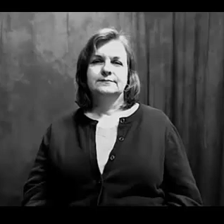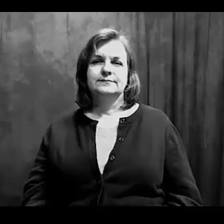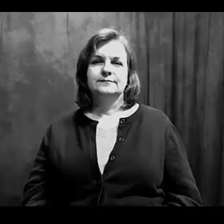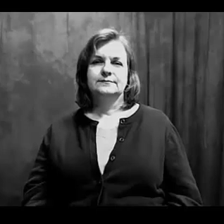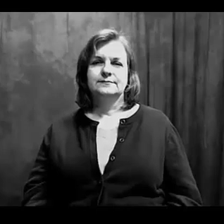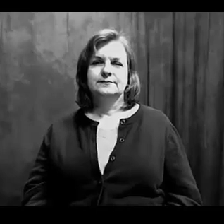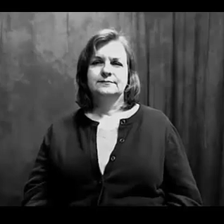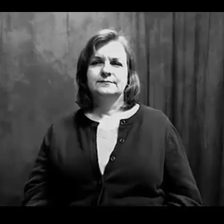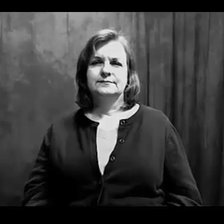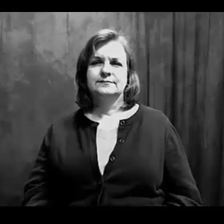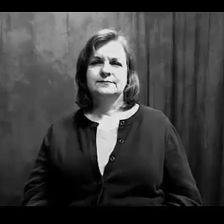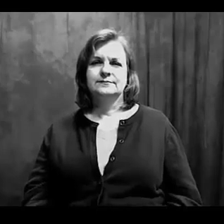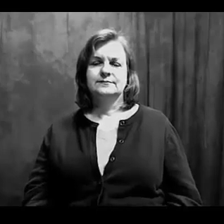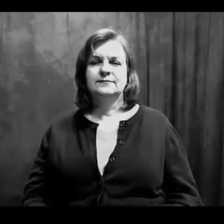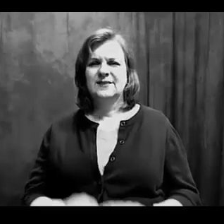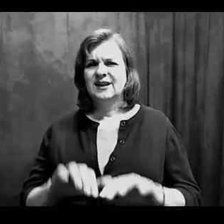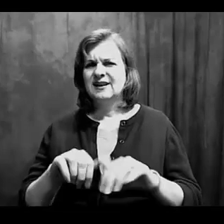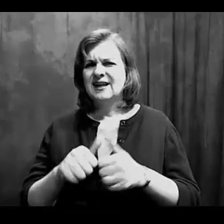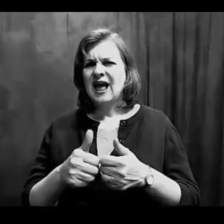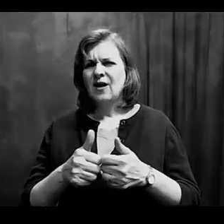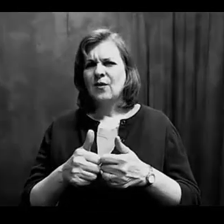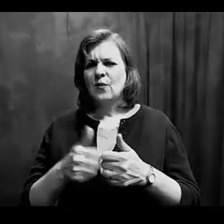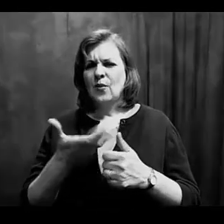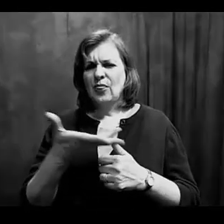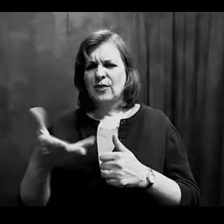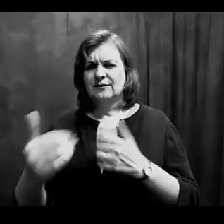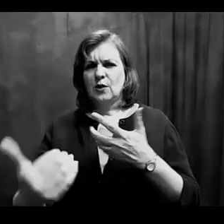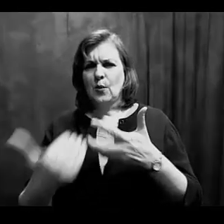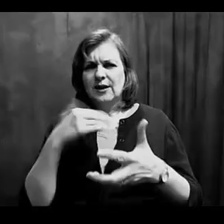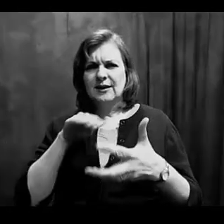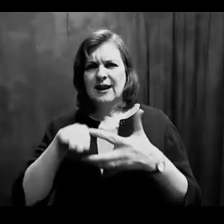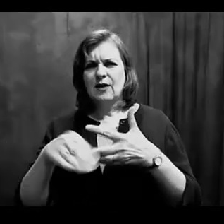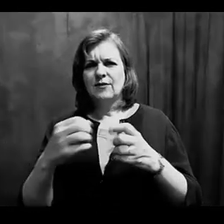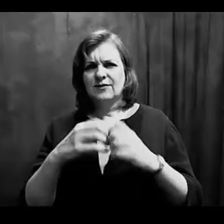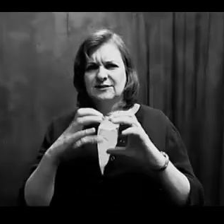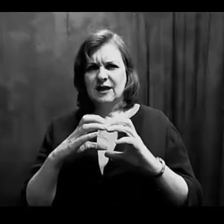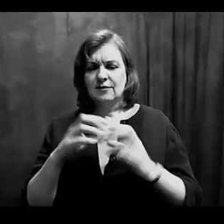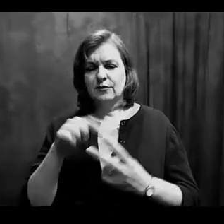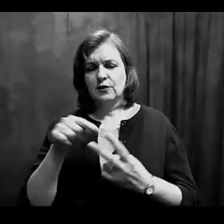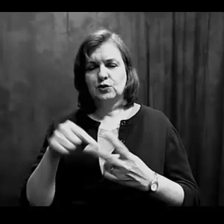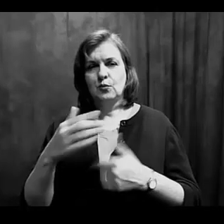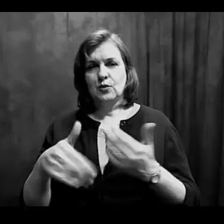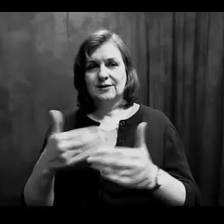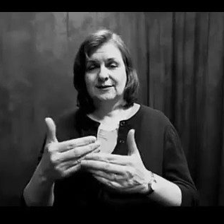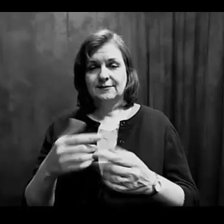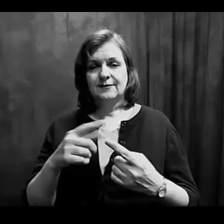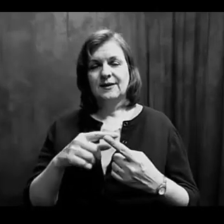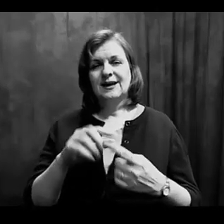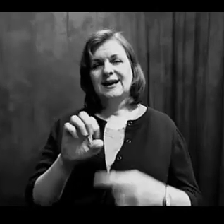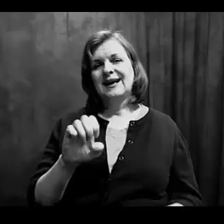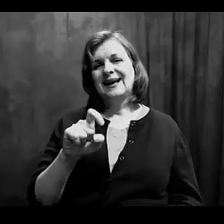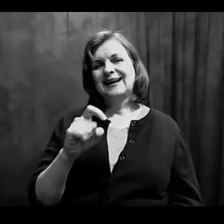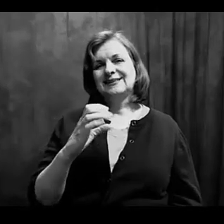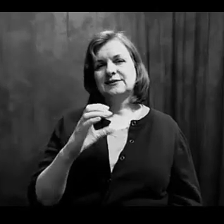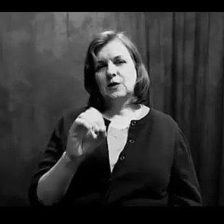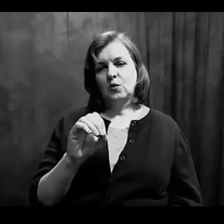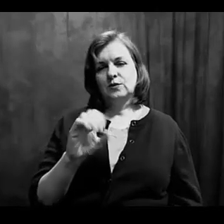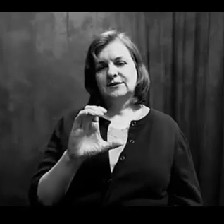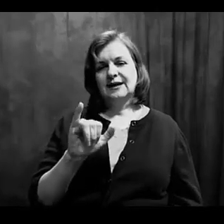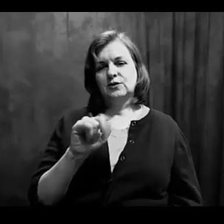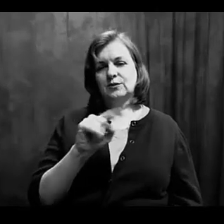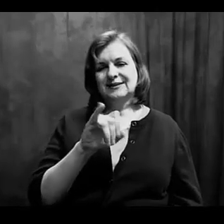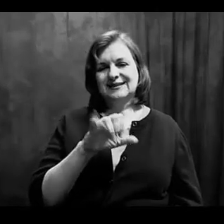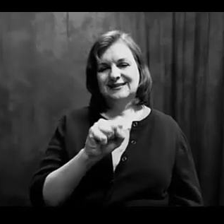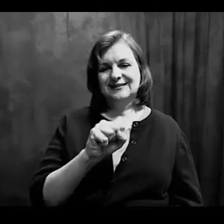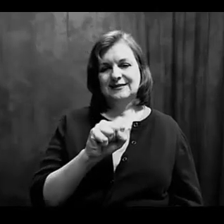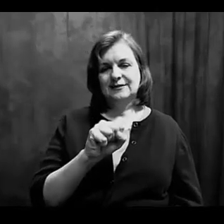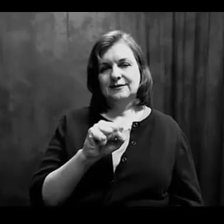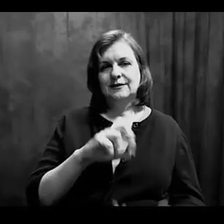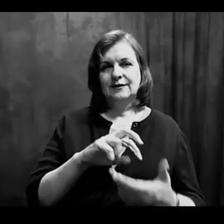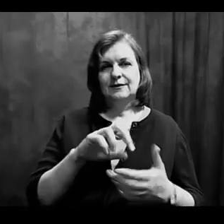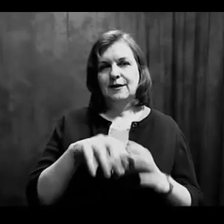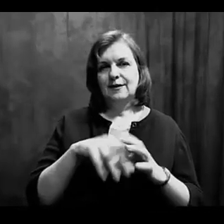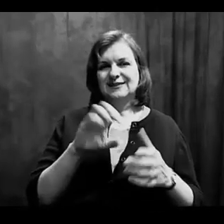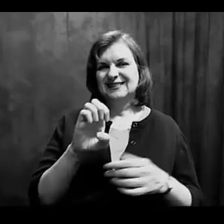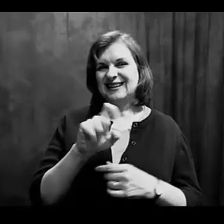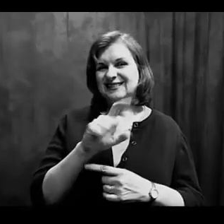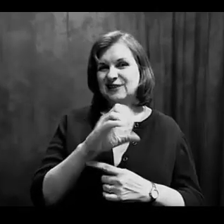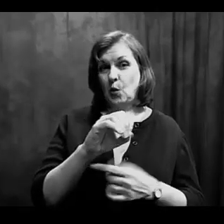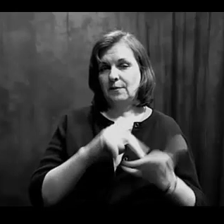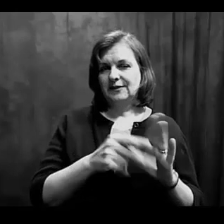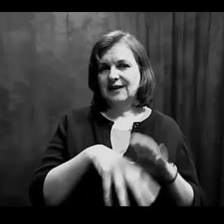so how do we actually get things to move in and out of the sell their two basic processes -- exocytosis - "exo" is out